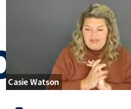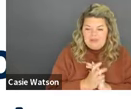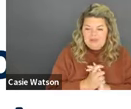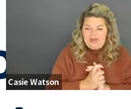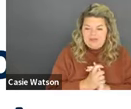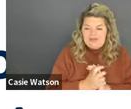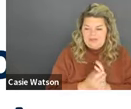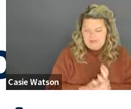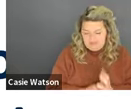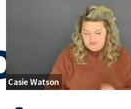yeah, do your best to